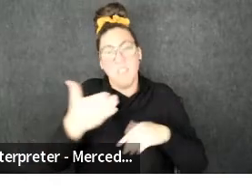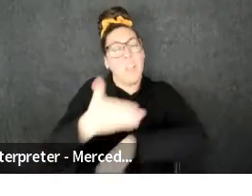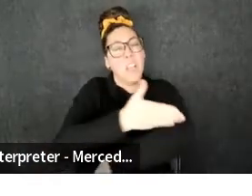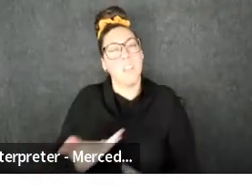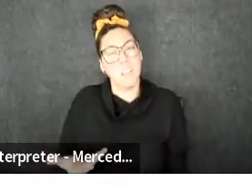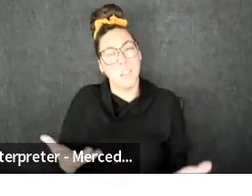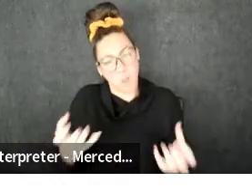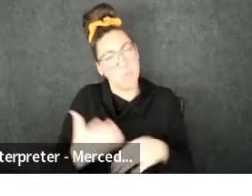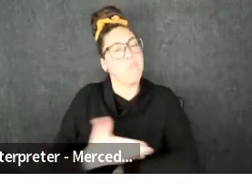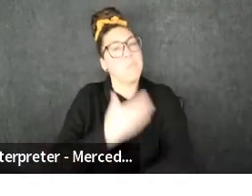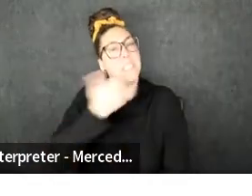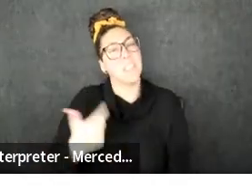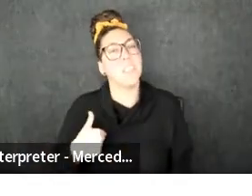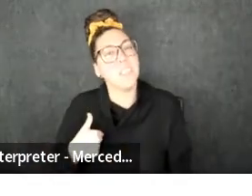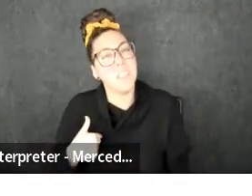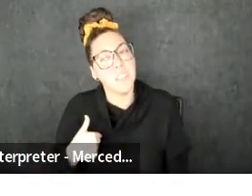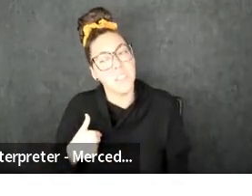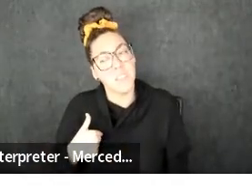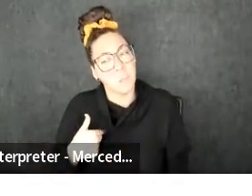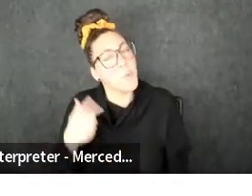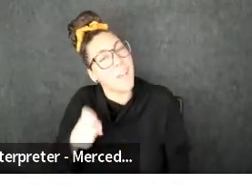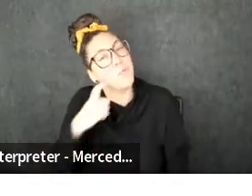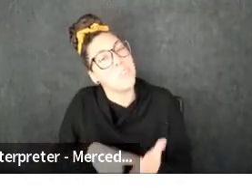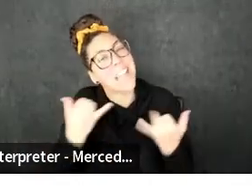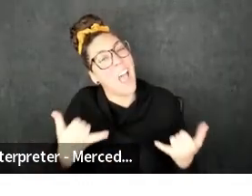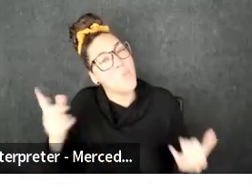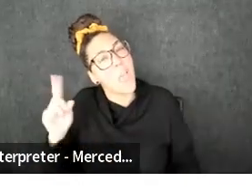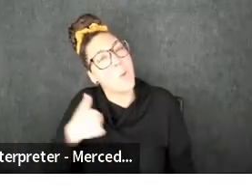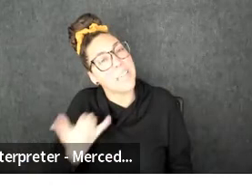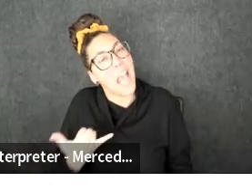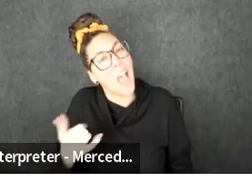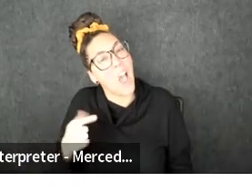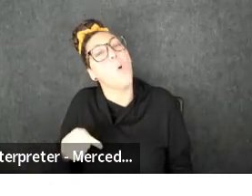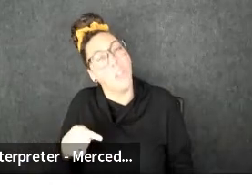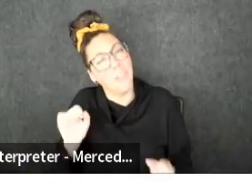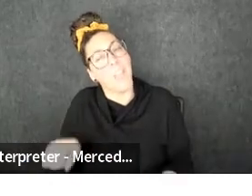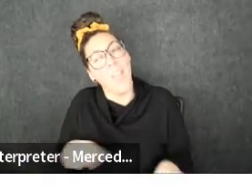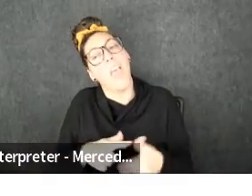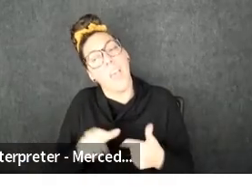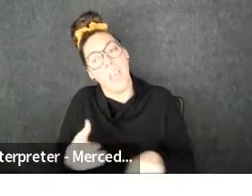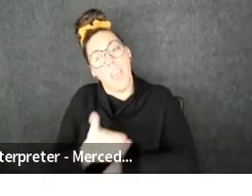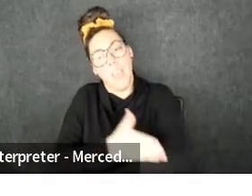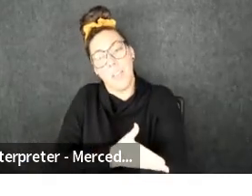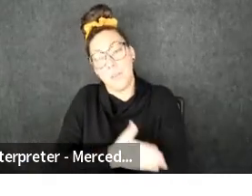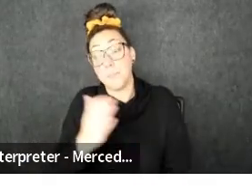and address our thank you for sharing the see. I see your hand up. Go ahead. Hey, Anna.